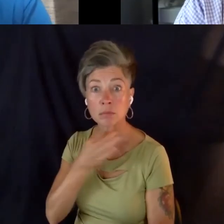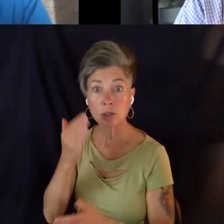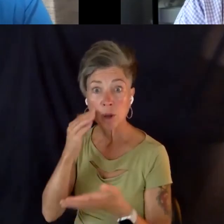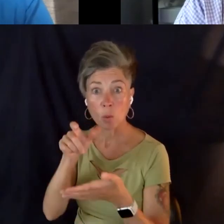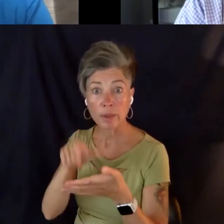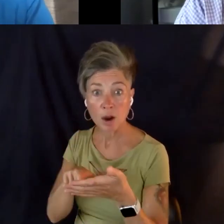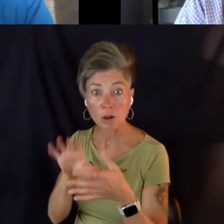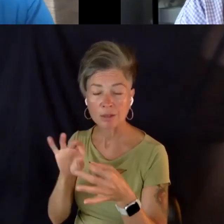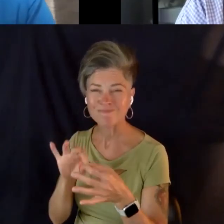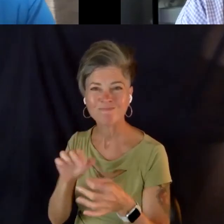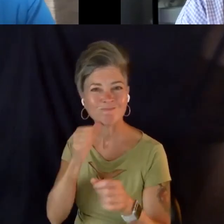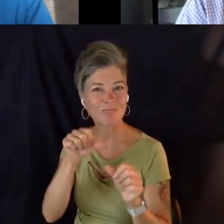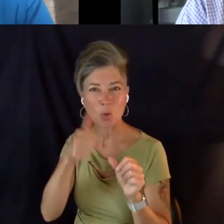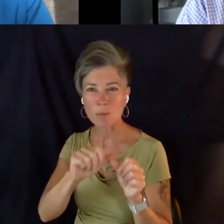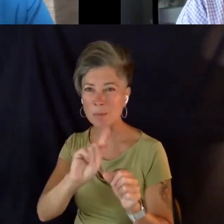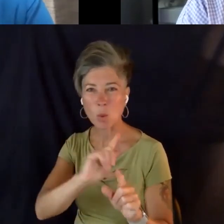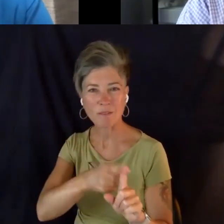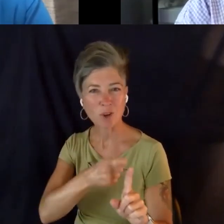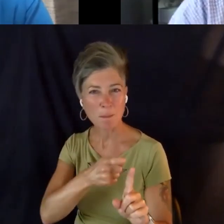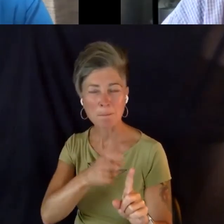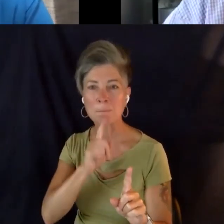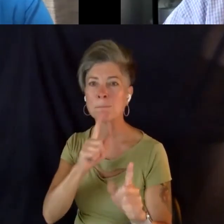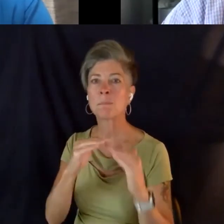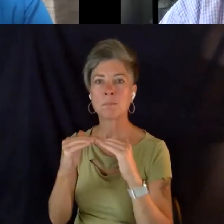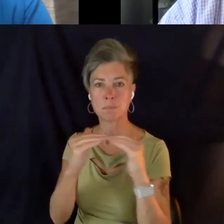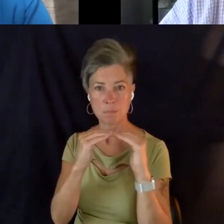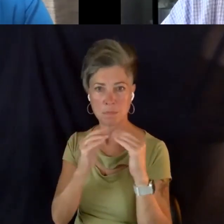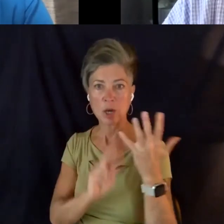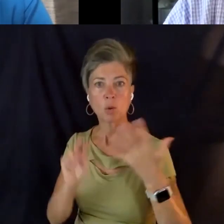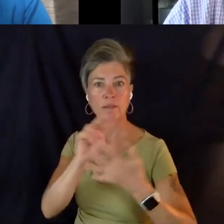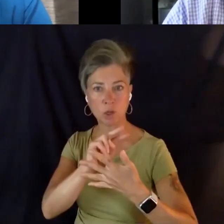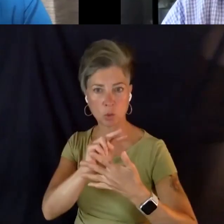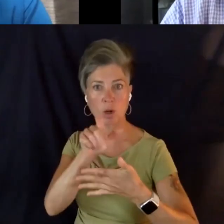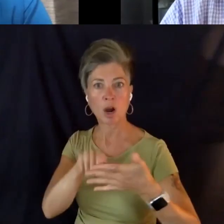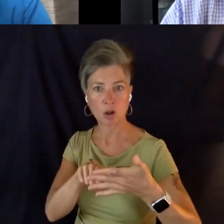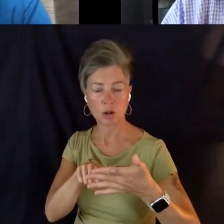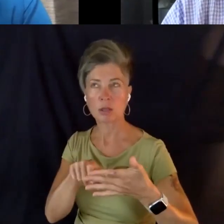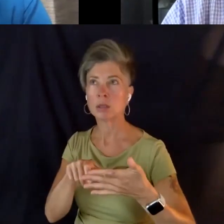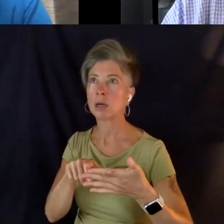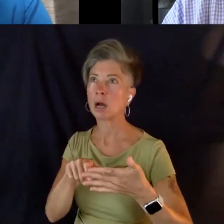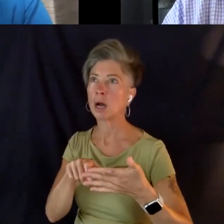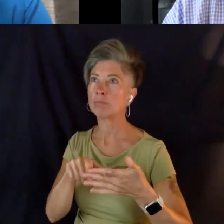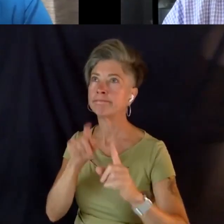I don't remember where it was from. It was a peer-reviewed article that was talking about, it wasn't talking about trans women,